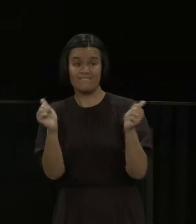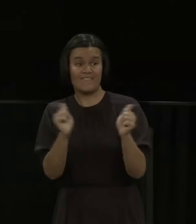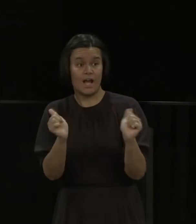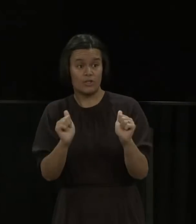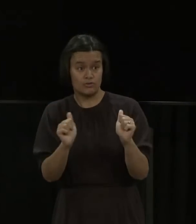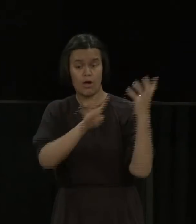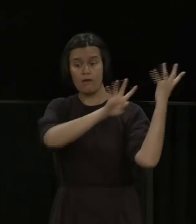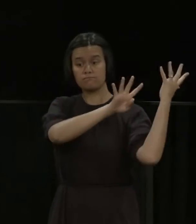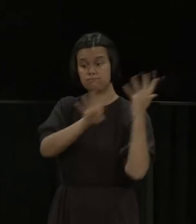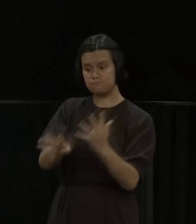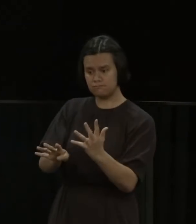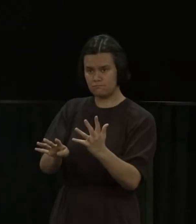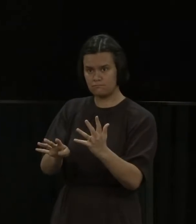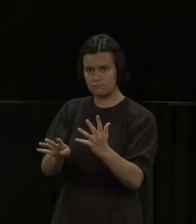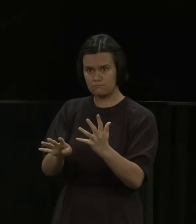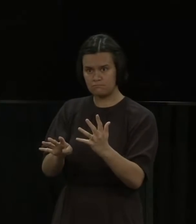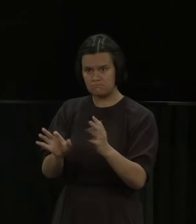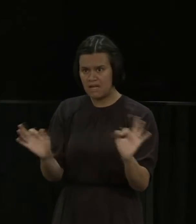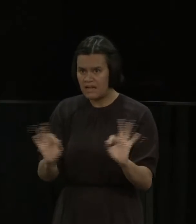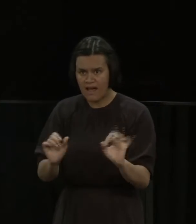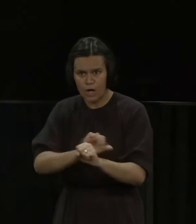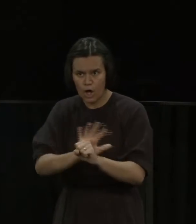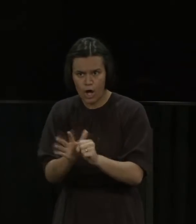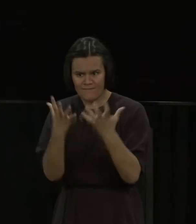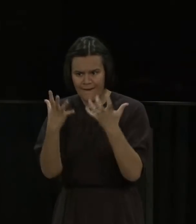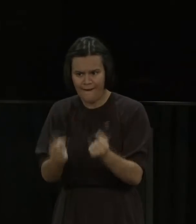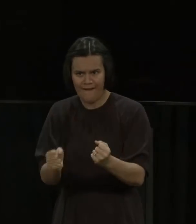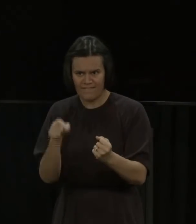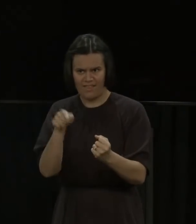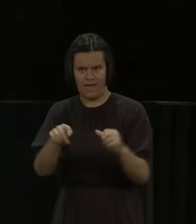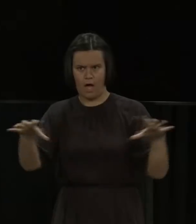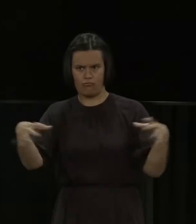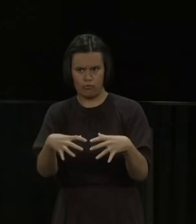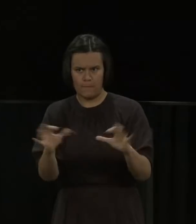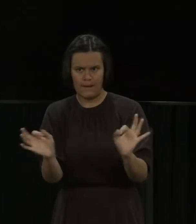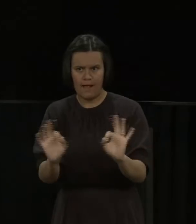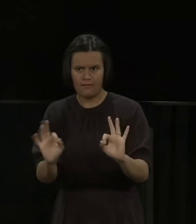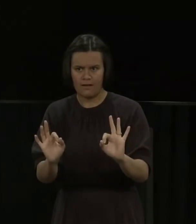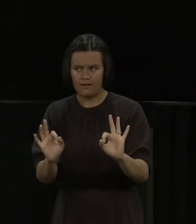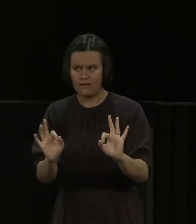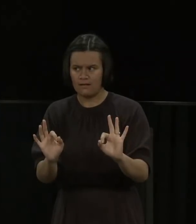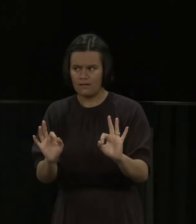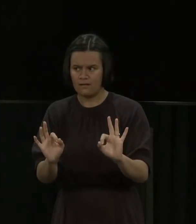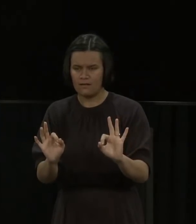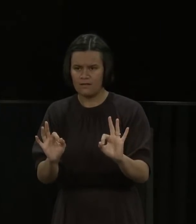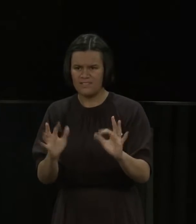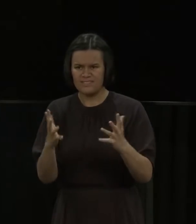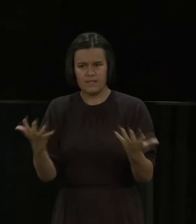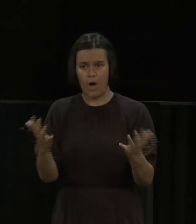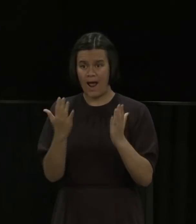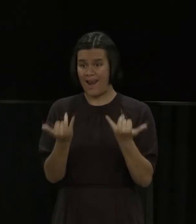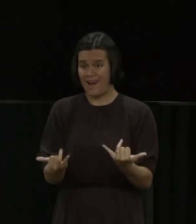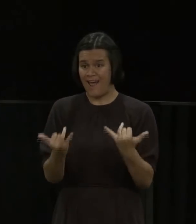from Australia, kiwis, and those who were vaccinated, not one either passed on or had